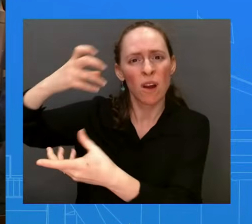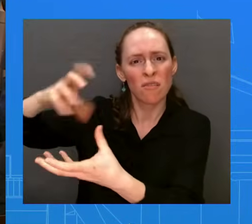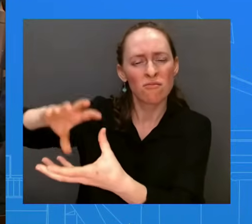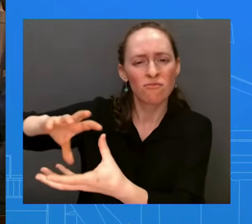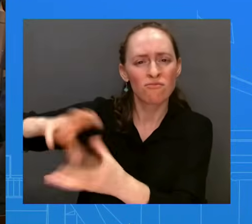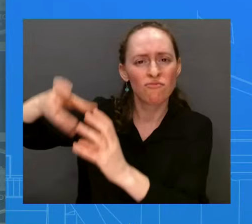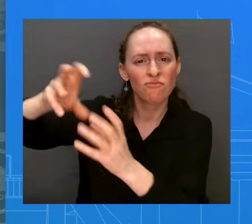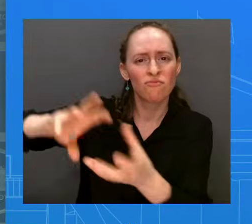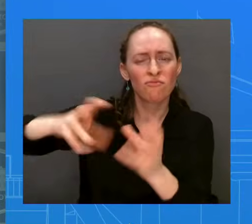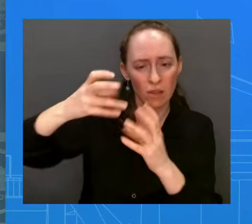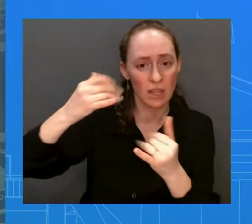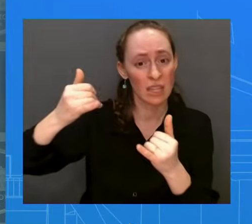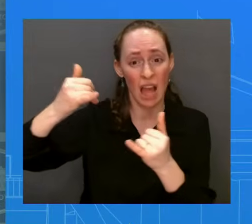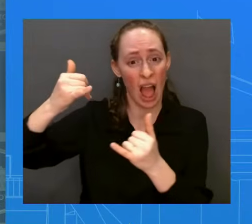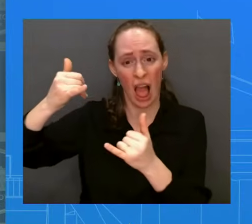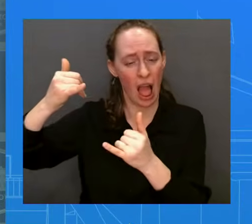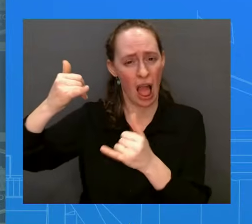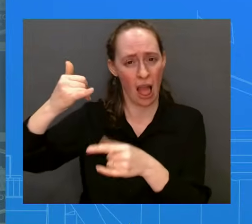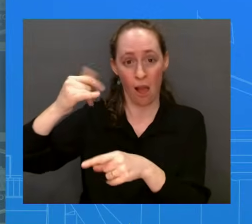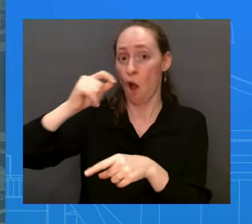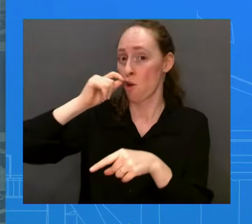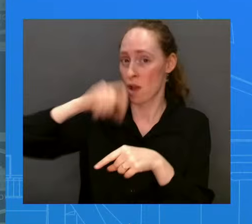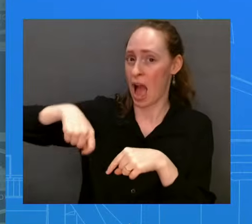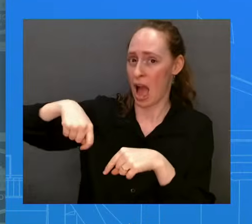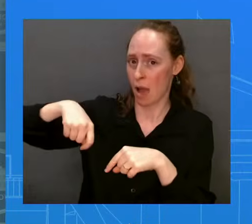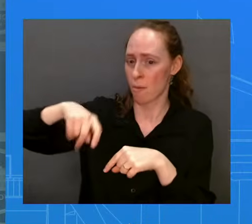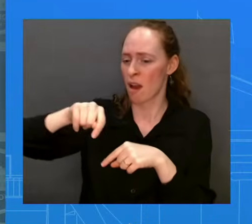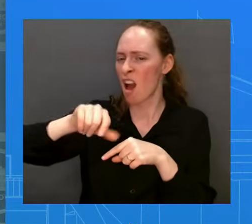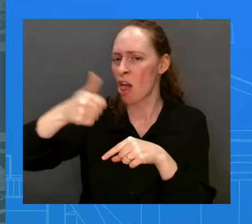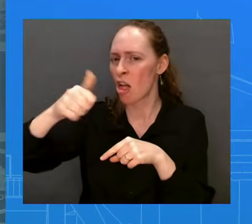Mr. Kirby: So, what I'll say about that is: